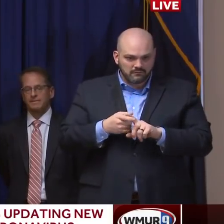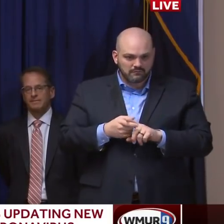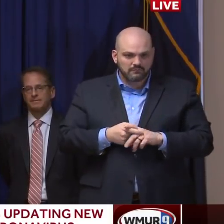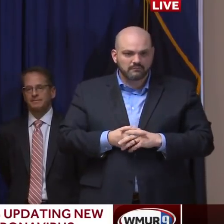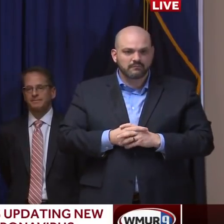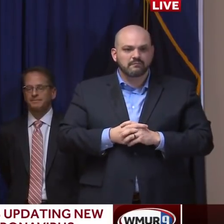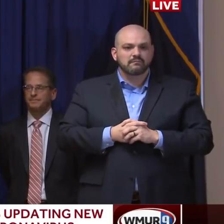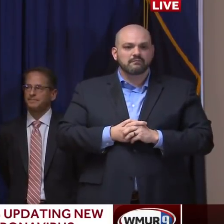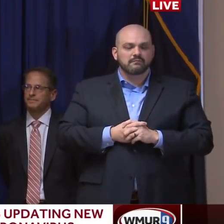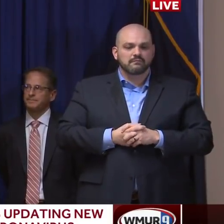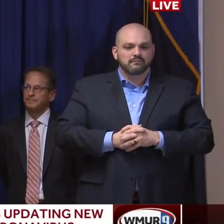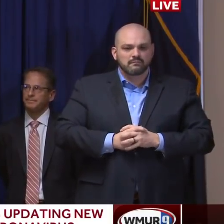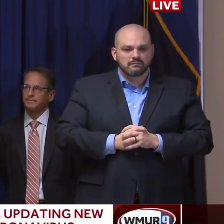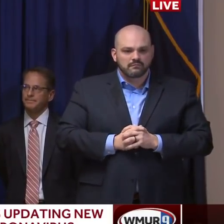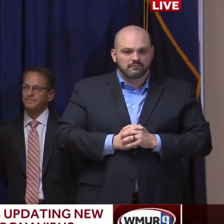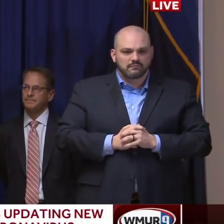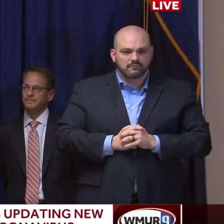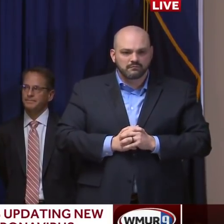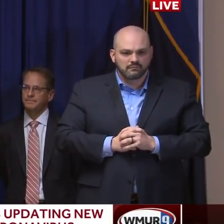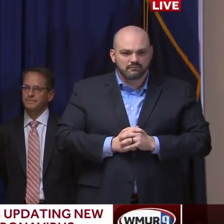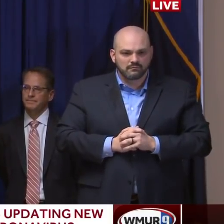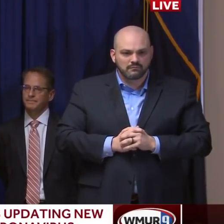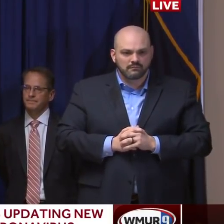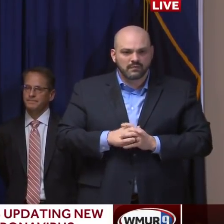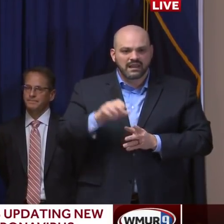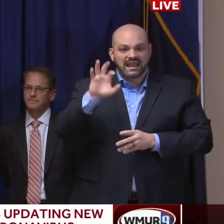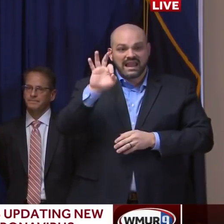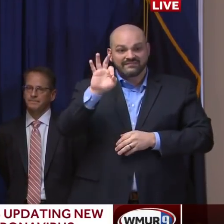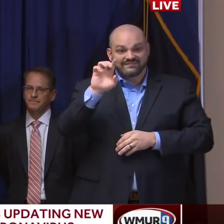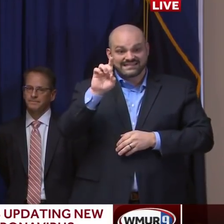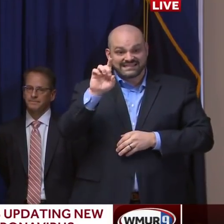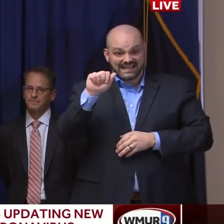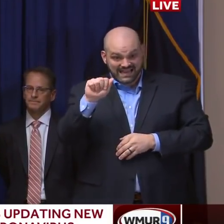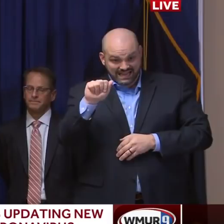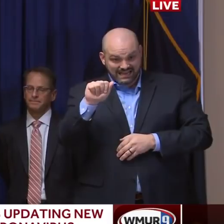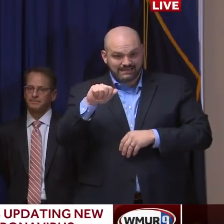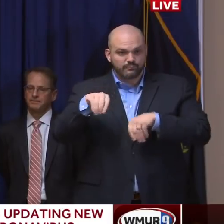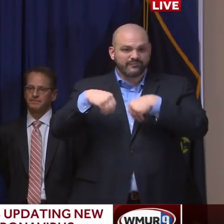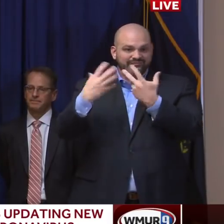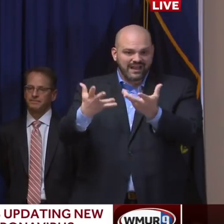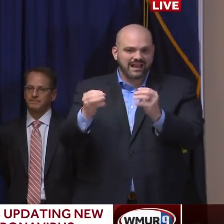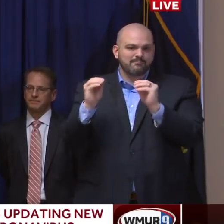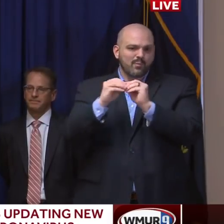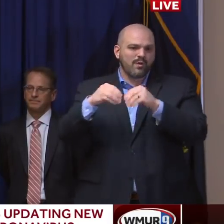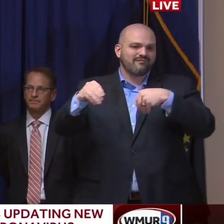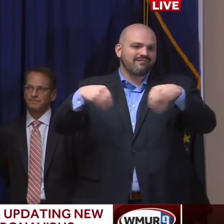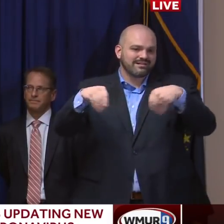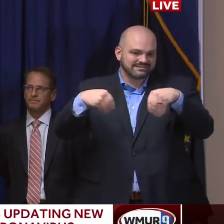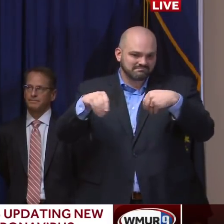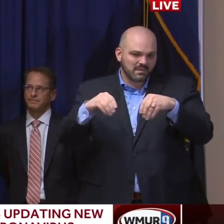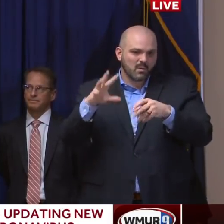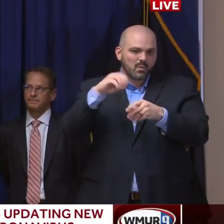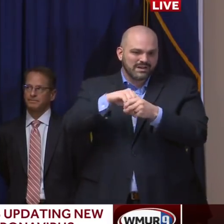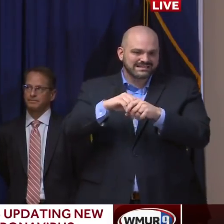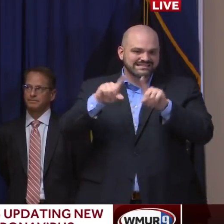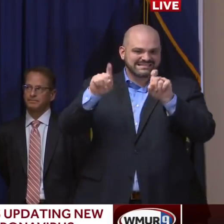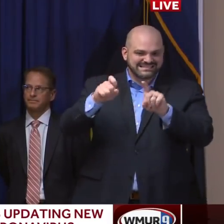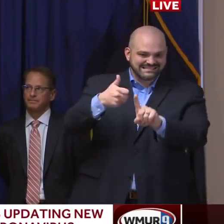WE HAVE BEEN SPEAKING WITH THE FEDERAL GOVERNMENT AND EVERYONE IN THE ADMINISTRATION TO HEALTH AND HUMAN SERVICES LAST NIGHT.